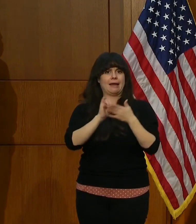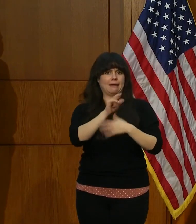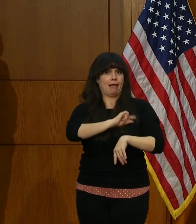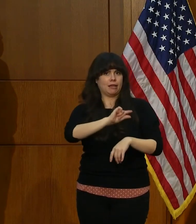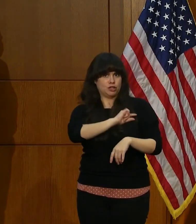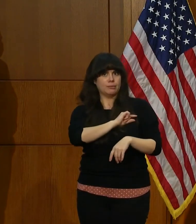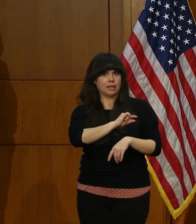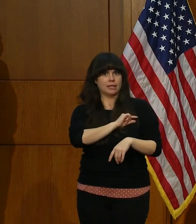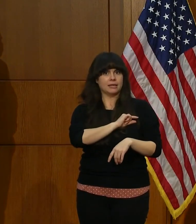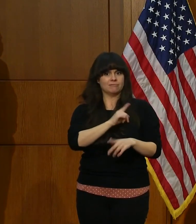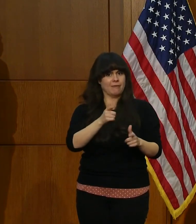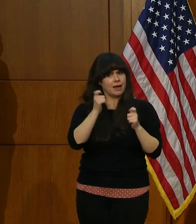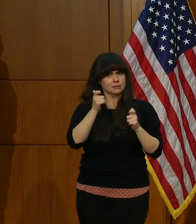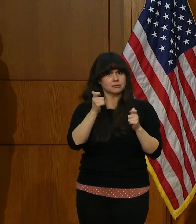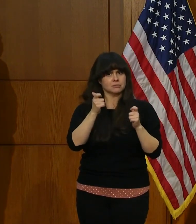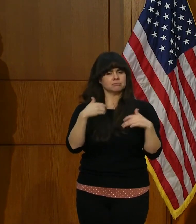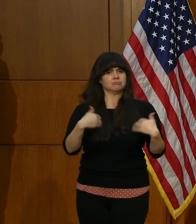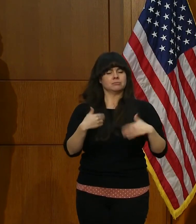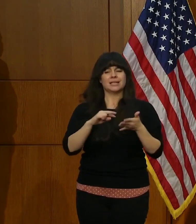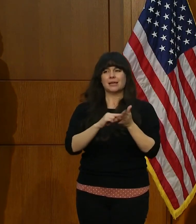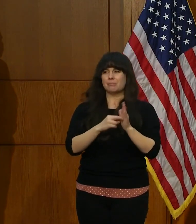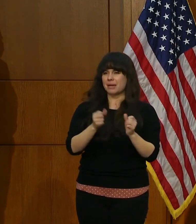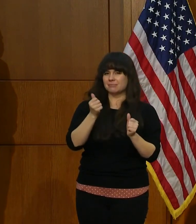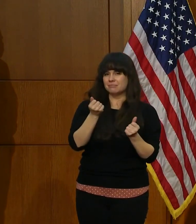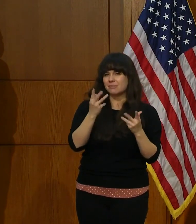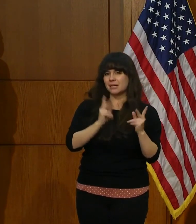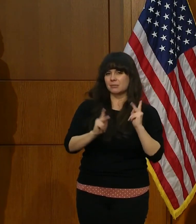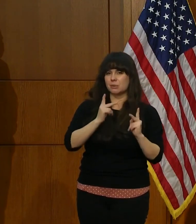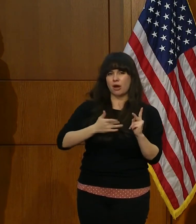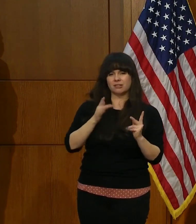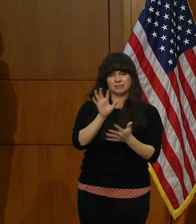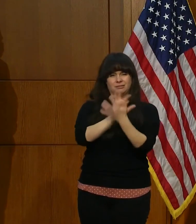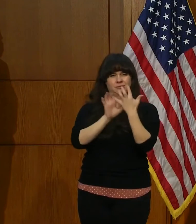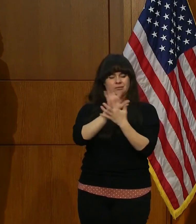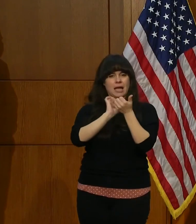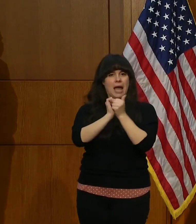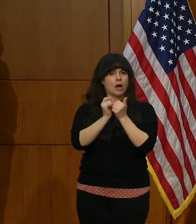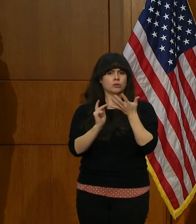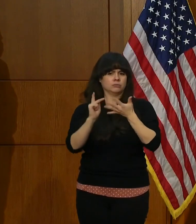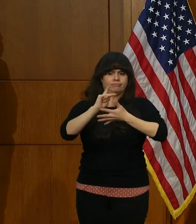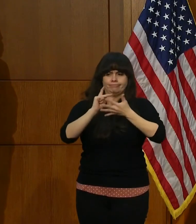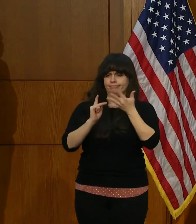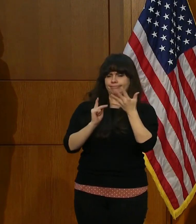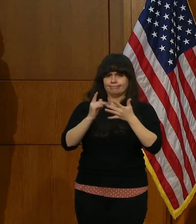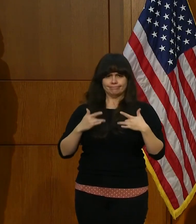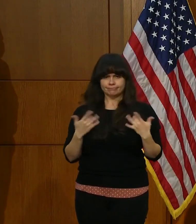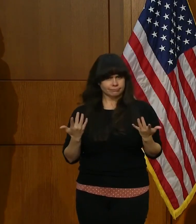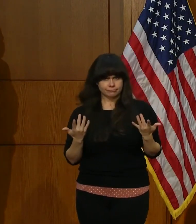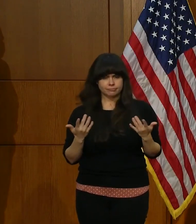EXPANDED ELIGIBILITY MUCH MORE QUICKLY THAN WE EXPECTED.